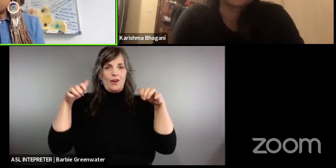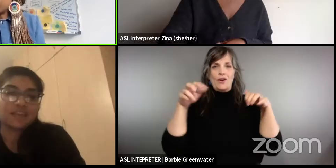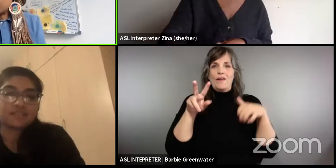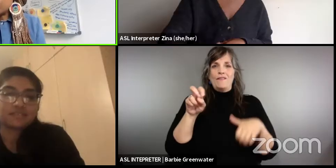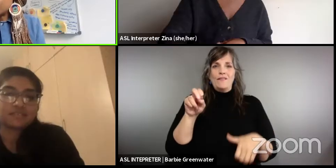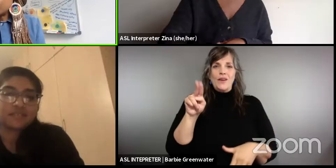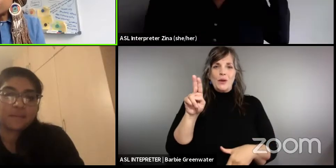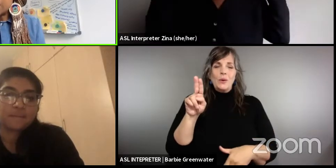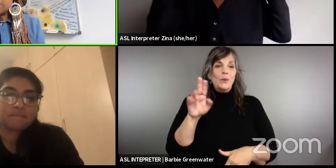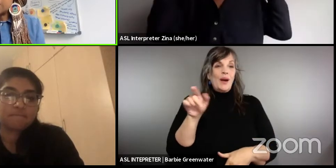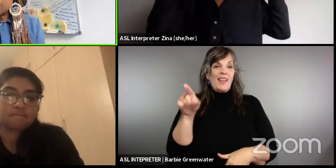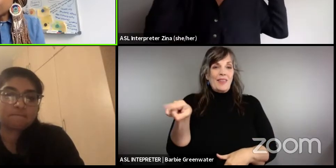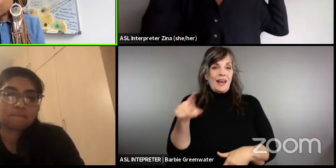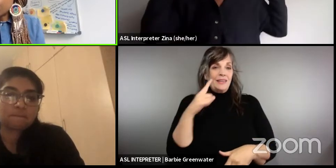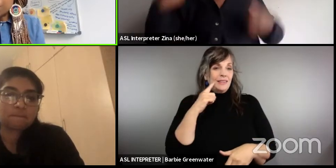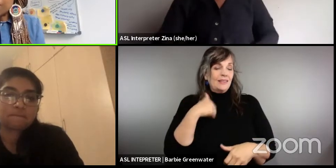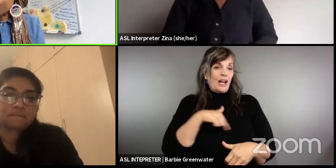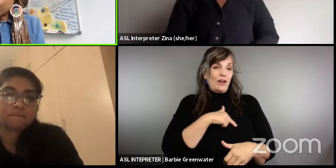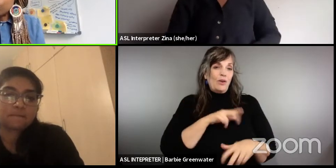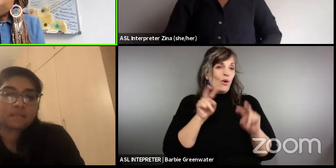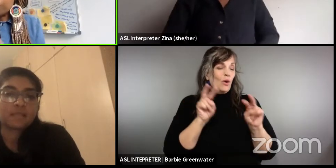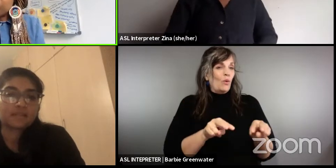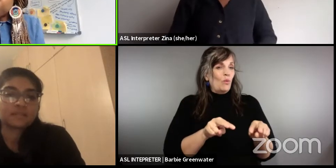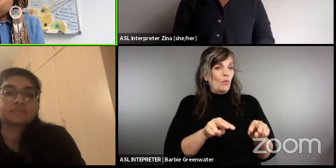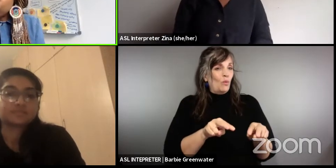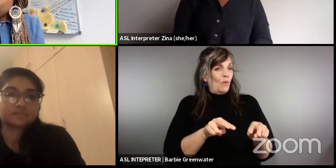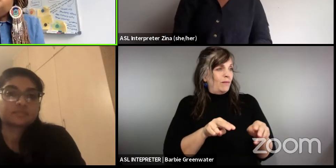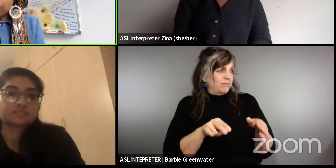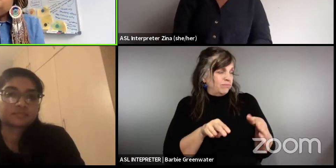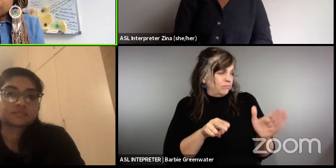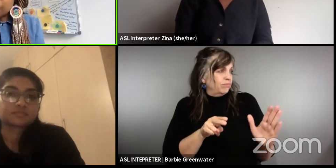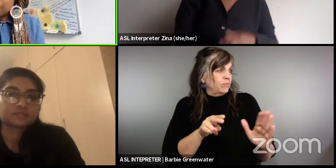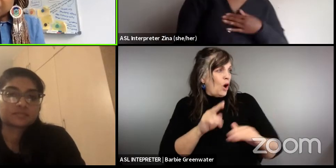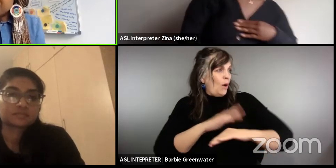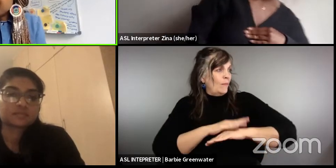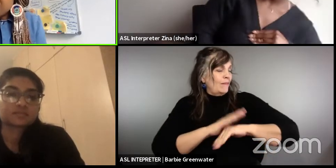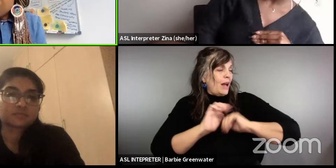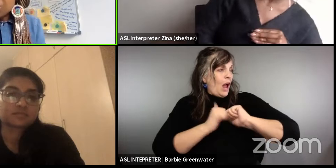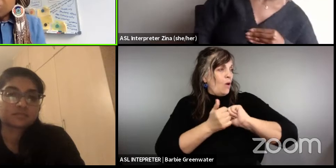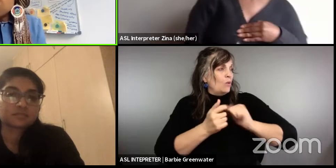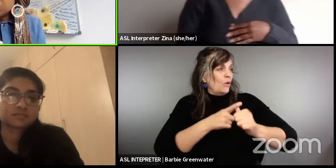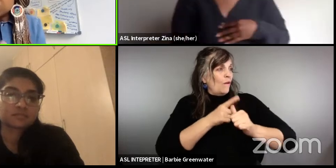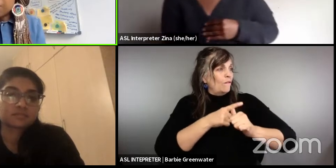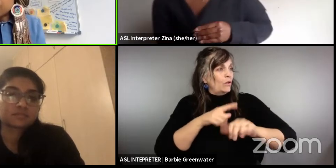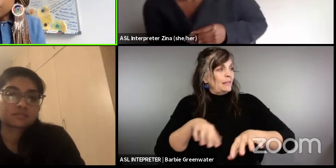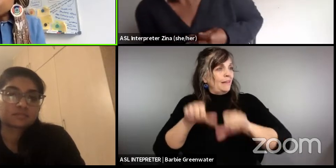look, will you test out our platform by putting your first event? We thought, we'll just give it a go.